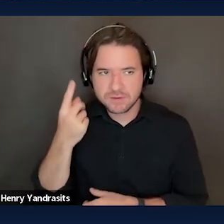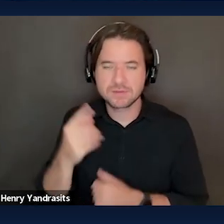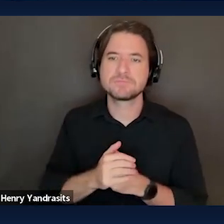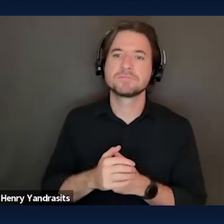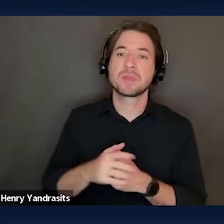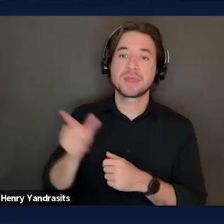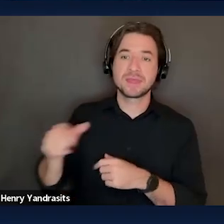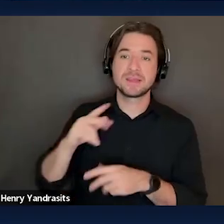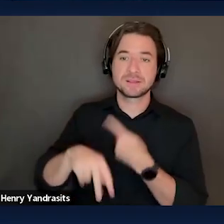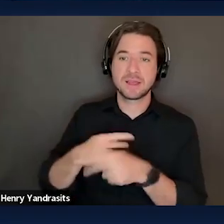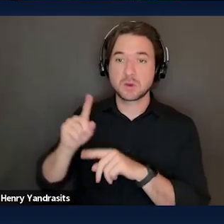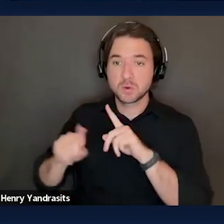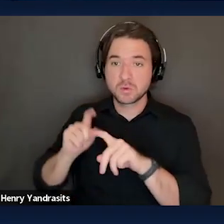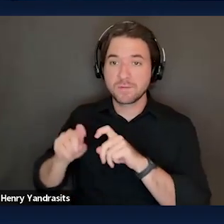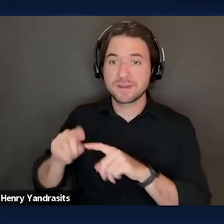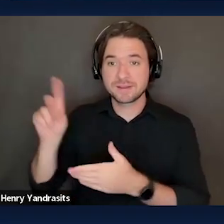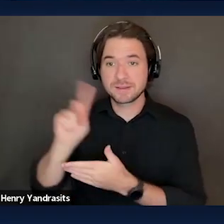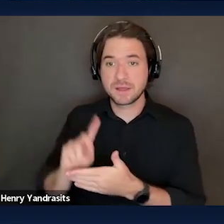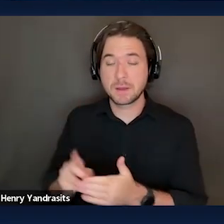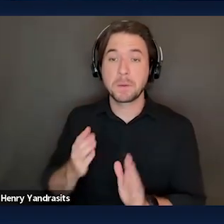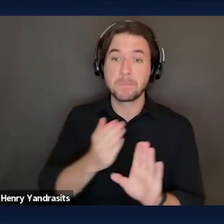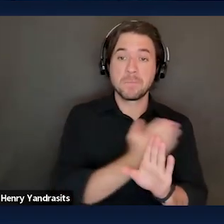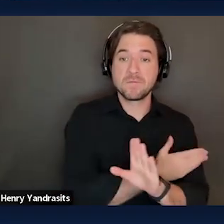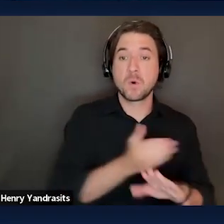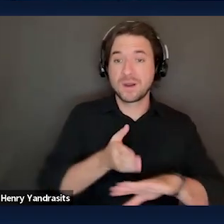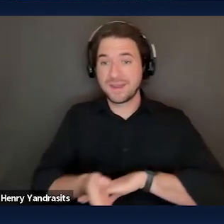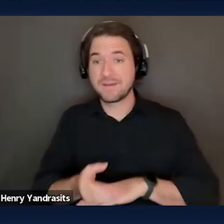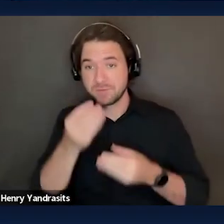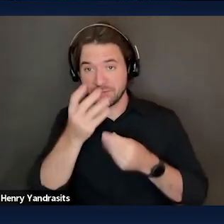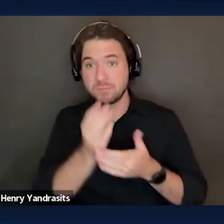Both the before and the after information are collected at the same time.